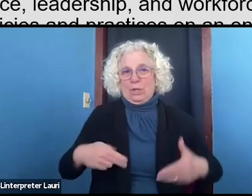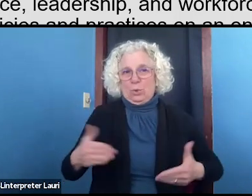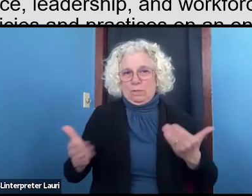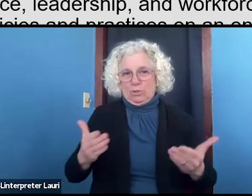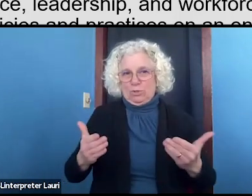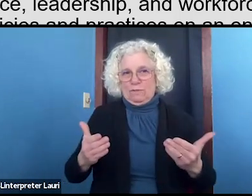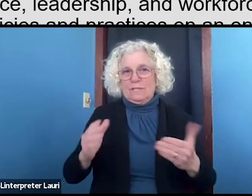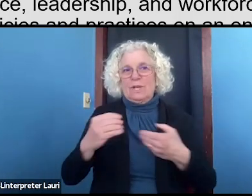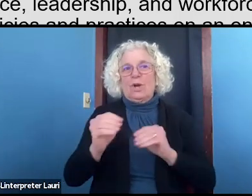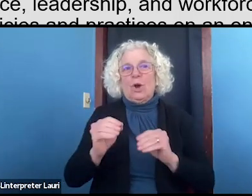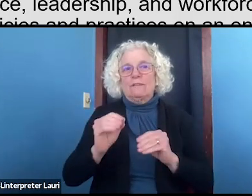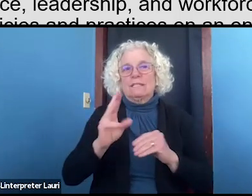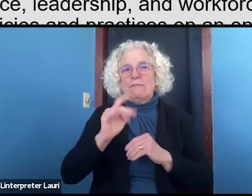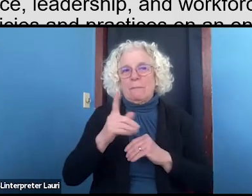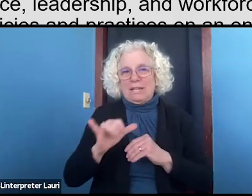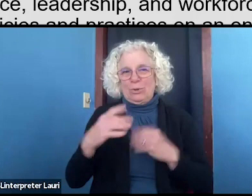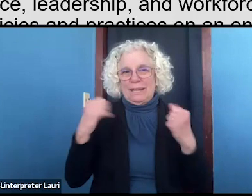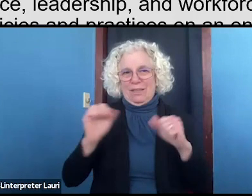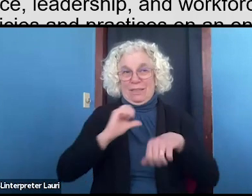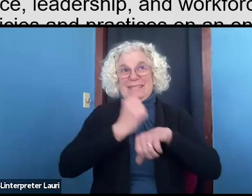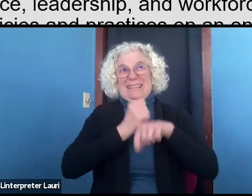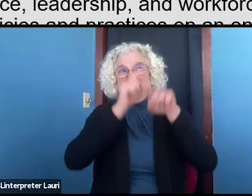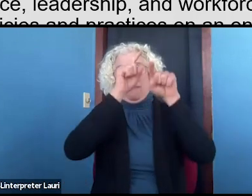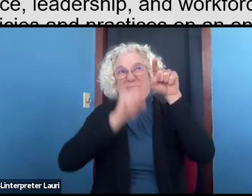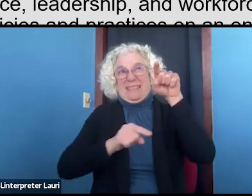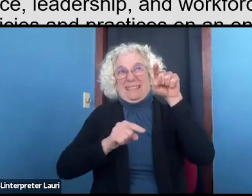the national standards for culturally and linguistically appropriate services.